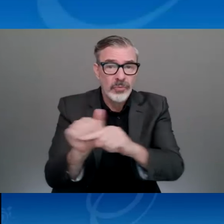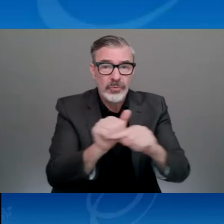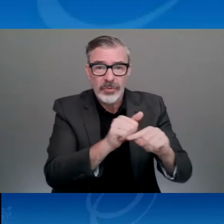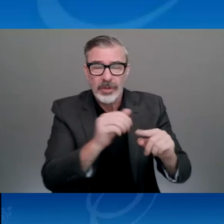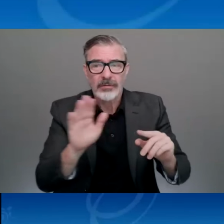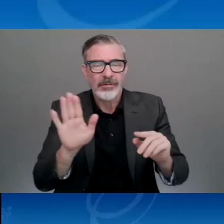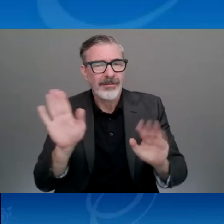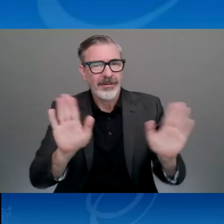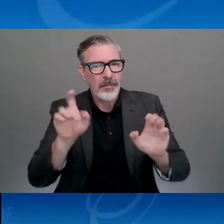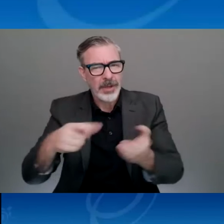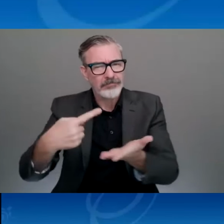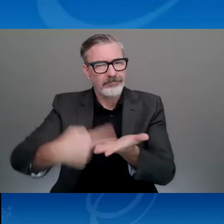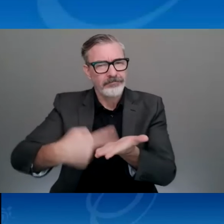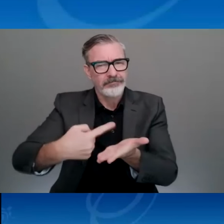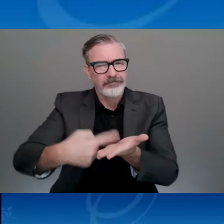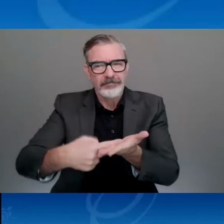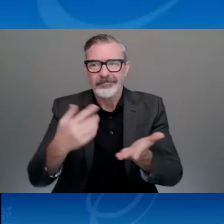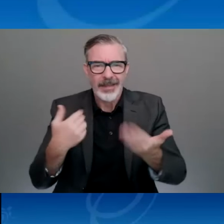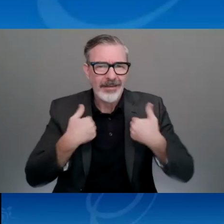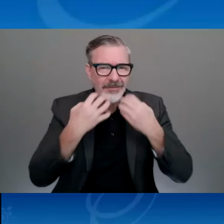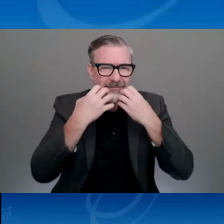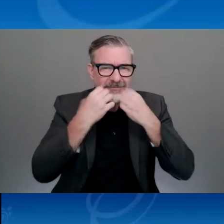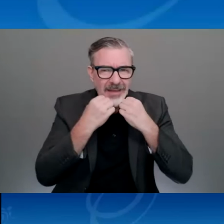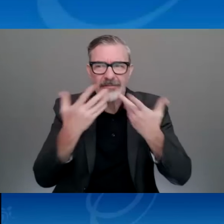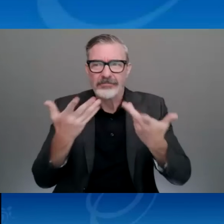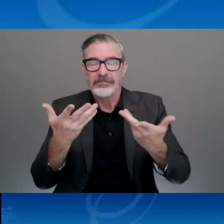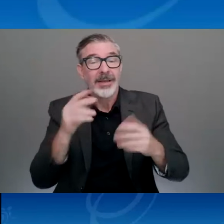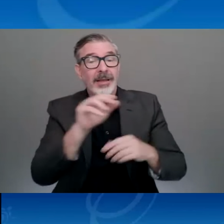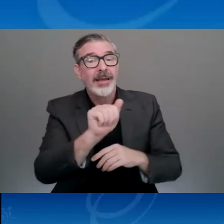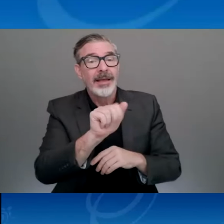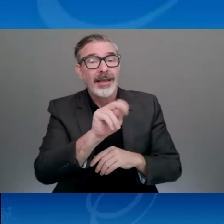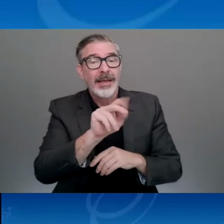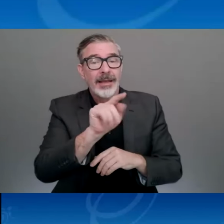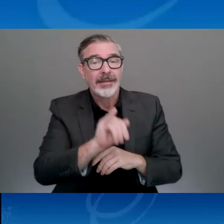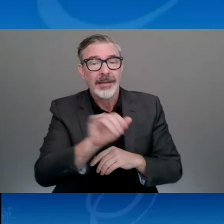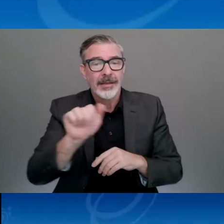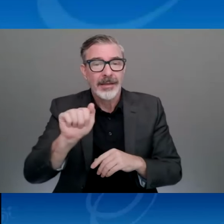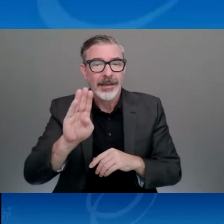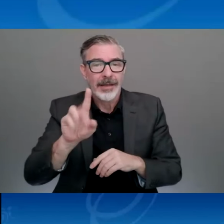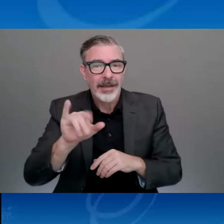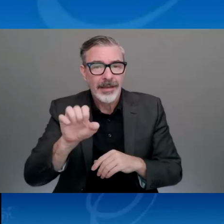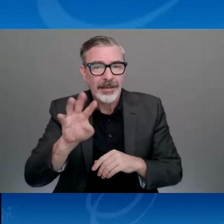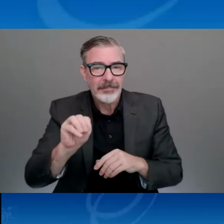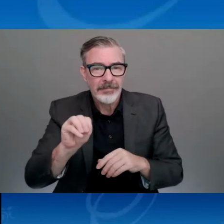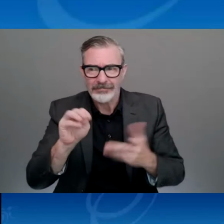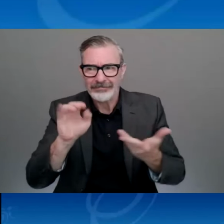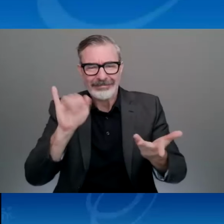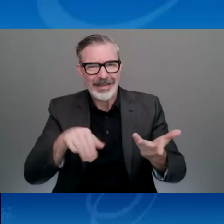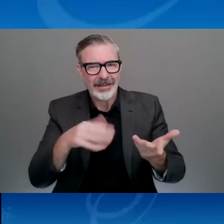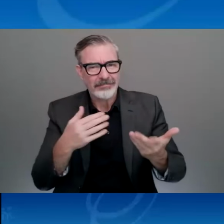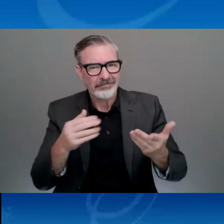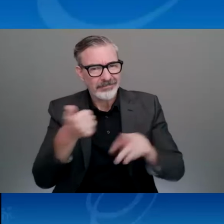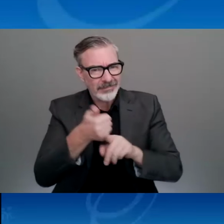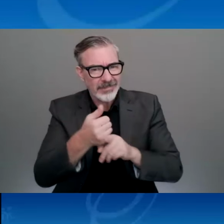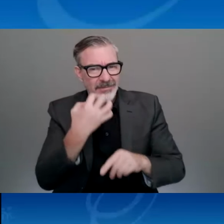about how we live these values around anti ableism, how we live these values around unpacking, unpacking attitudes